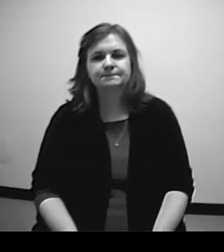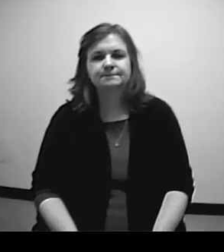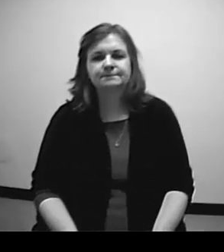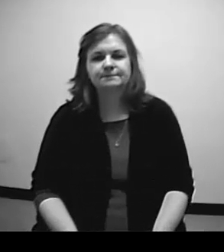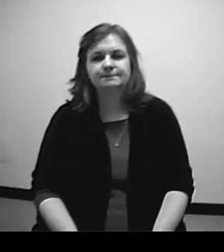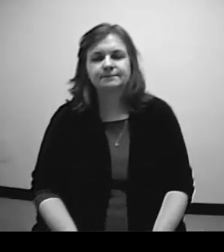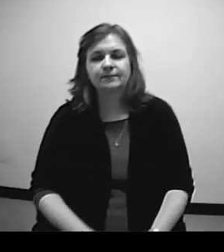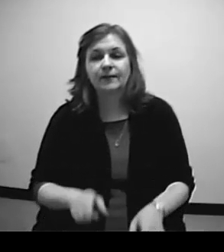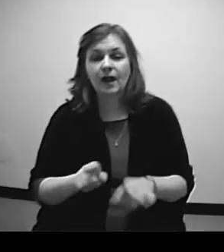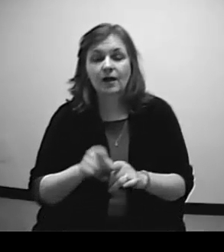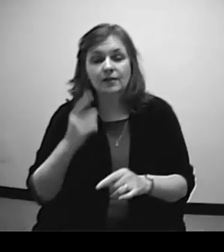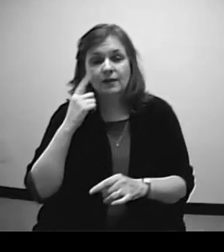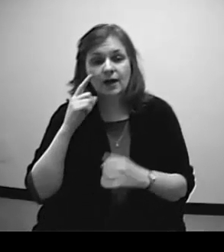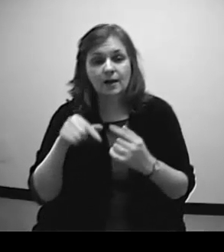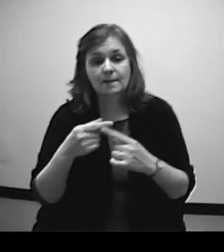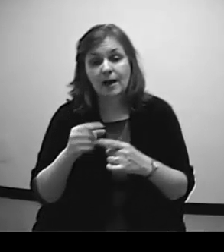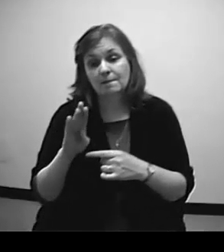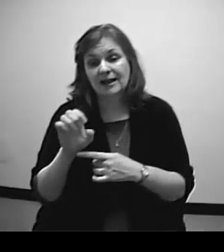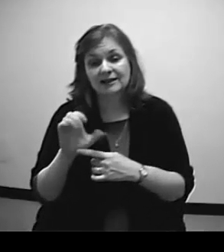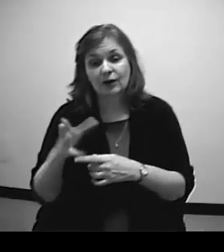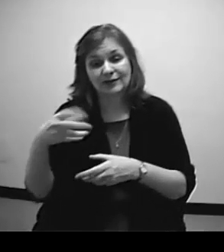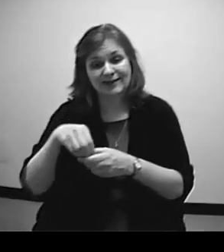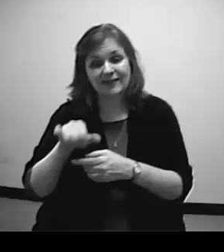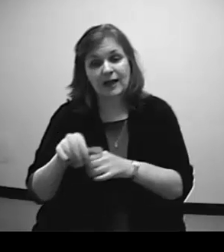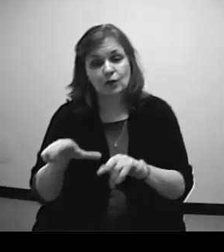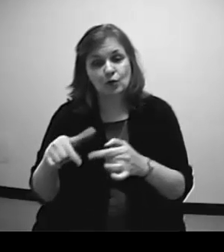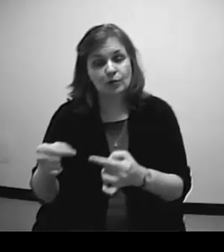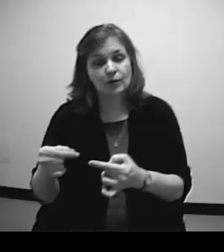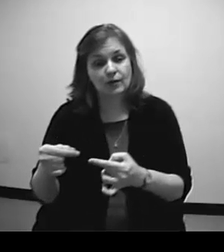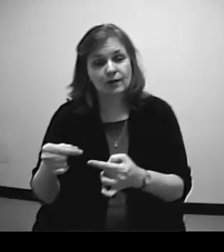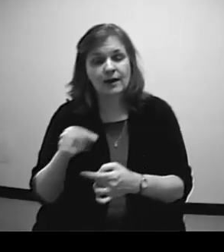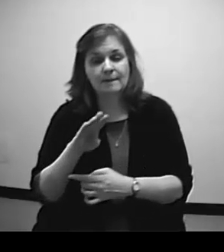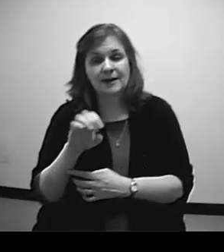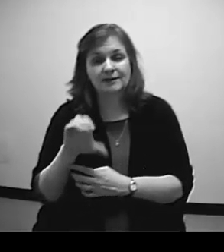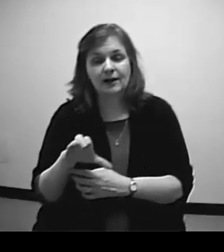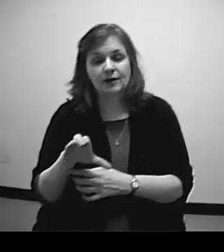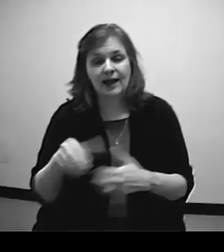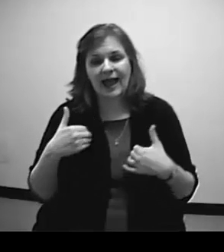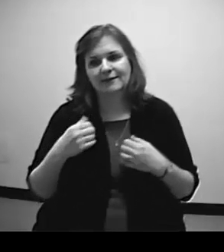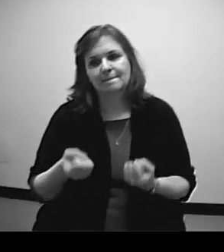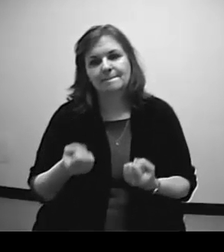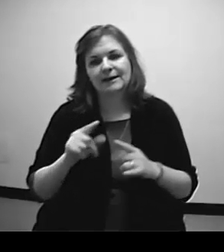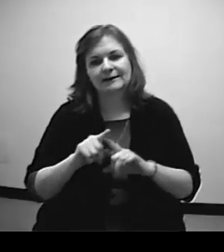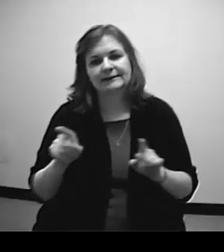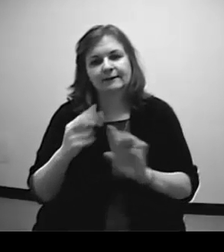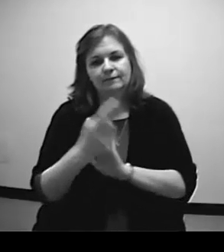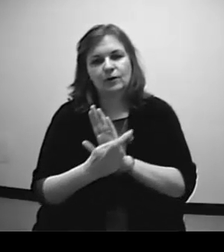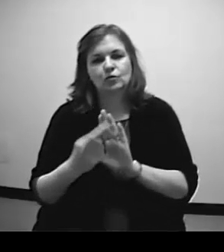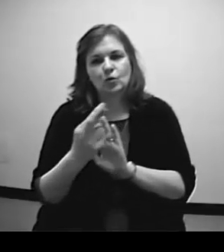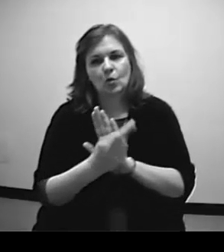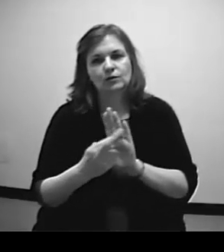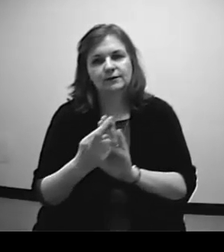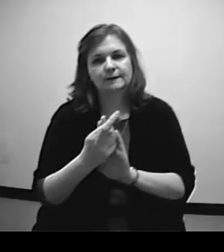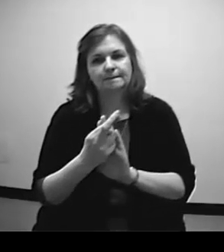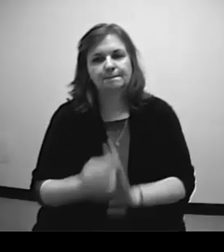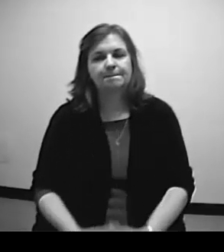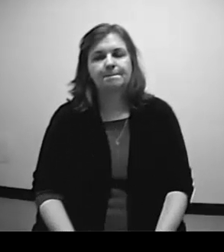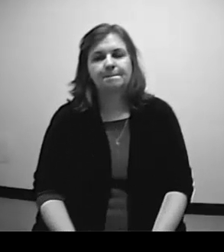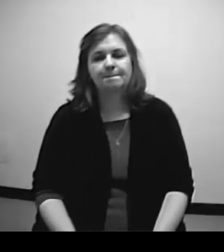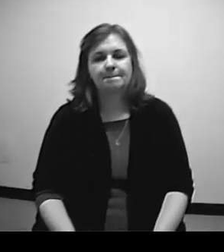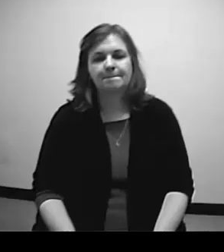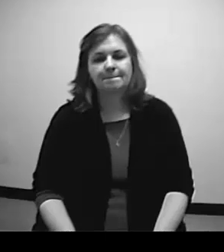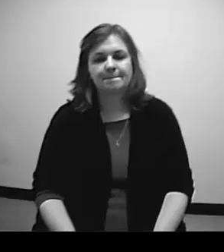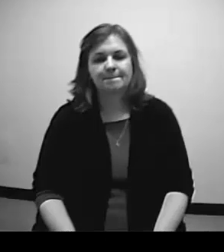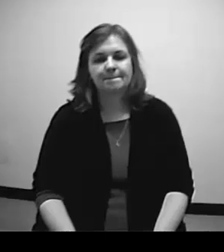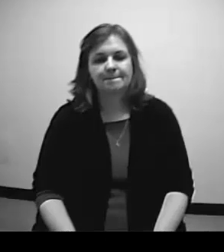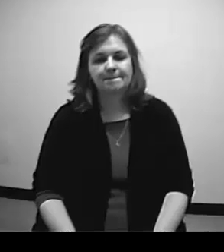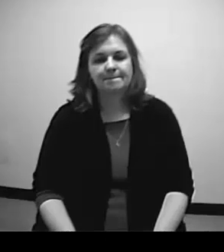We can put bacteria in this category [decomposers] -- bacteria take on a lot of roles